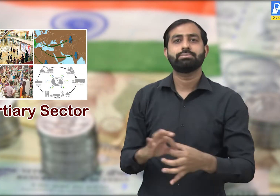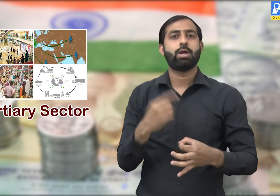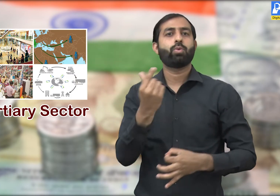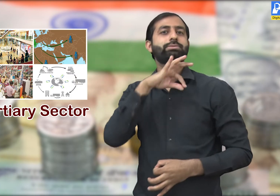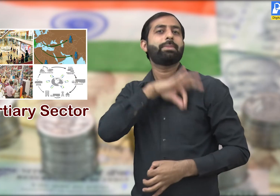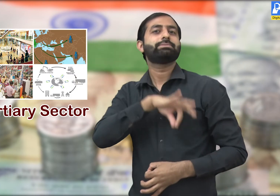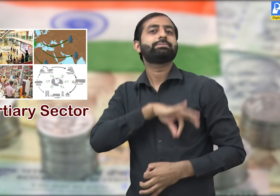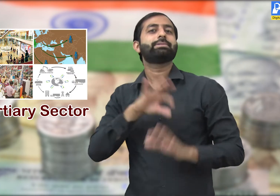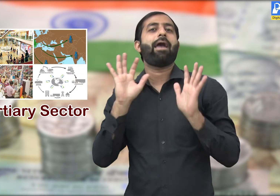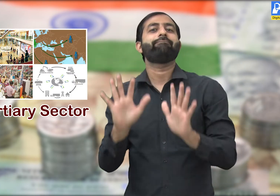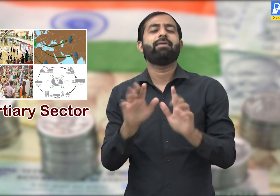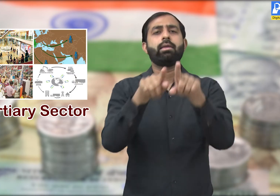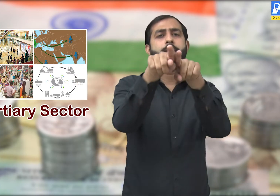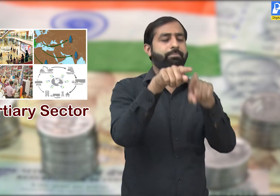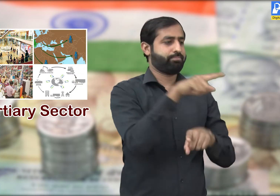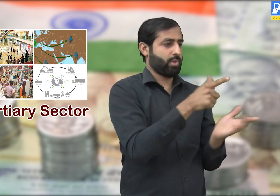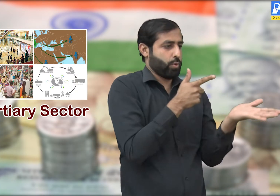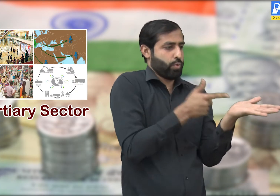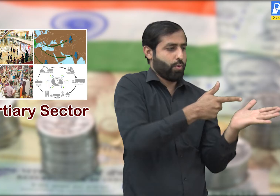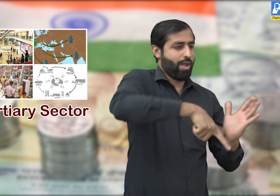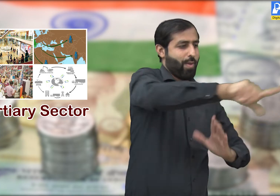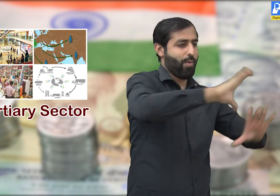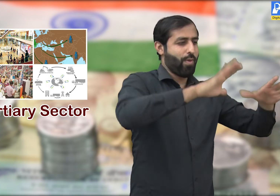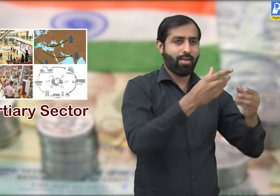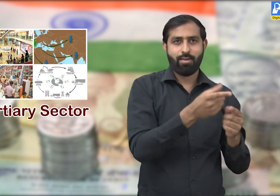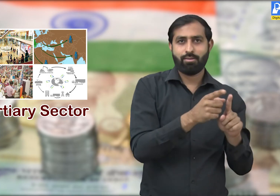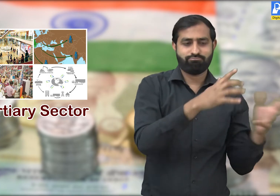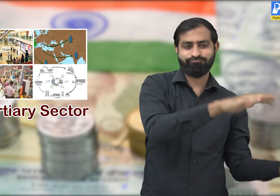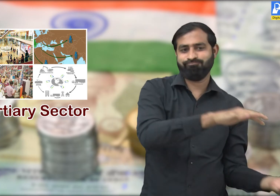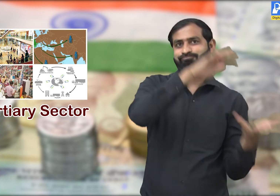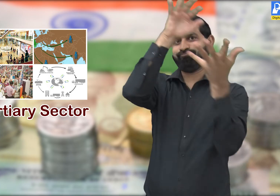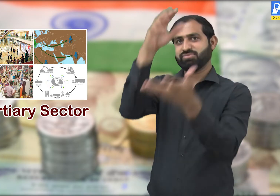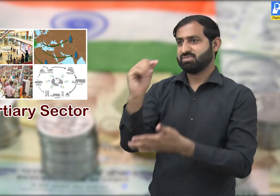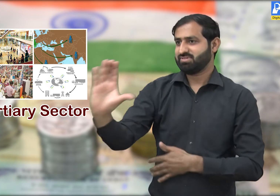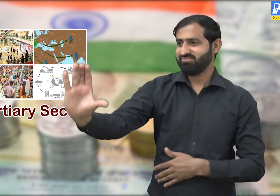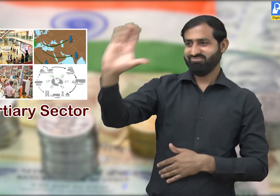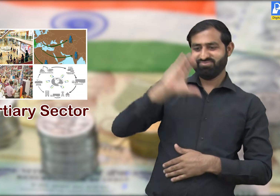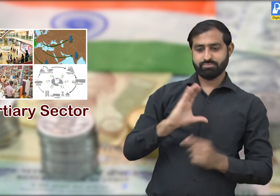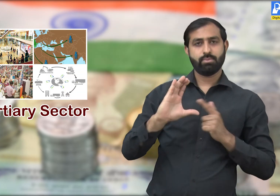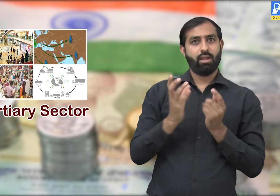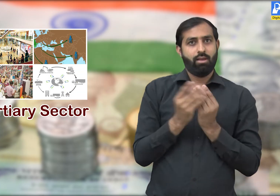Tertiary sector - Due to expansion of business and growth in agricultural sector people have money